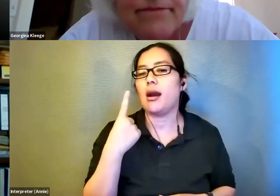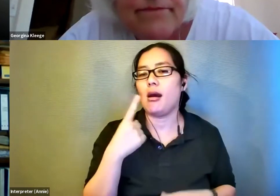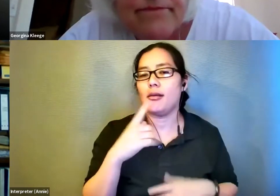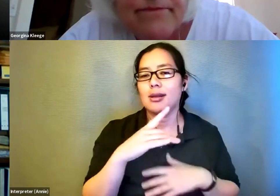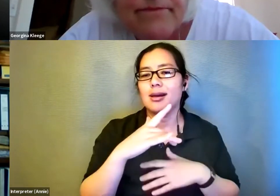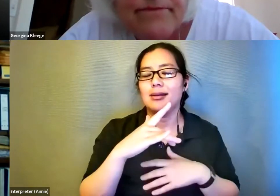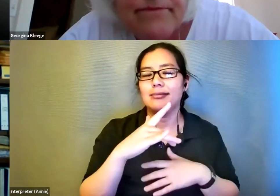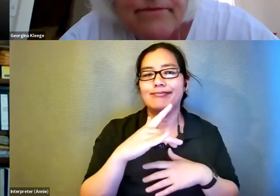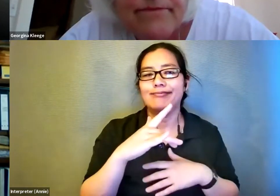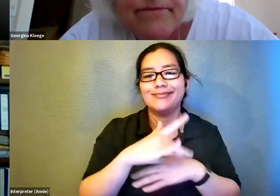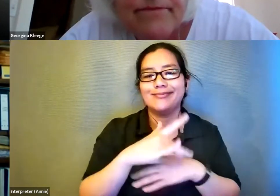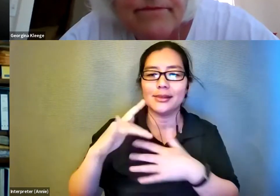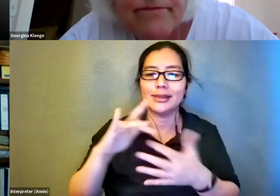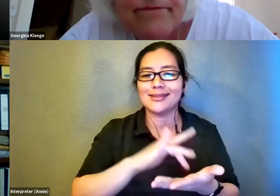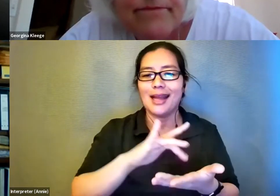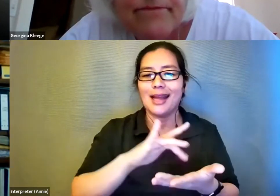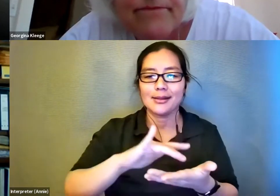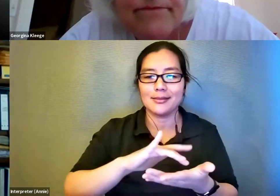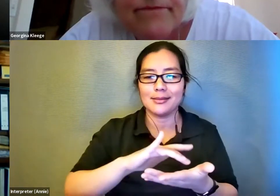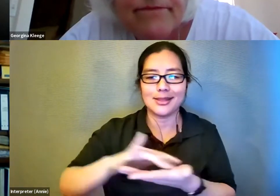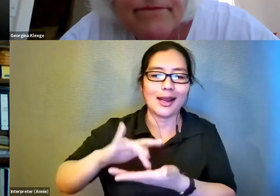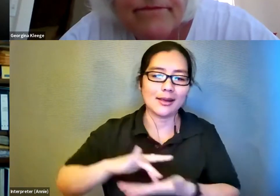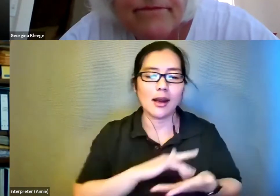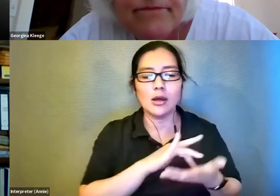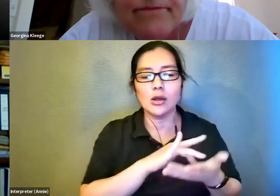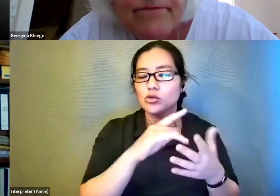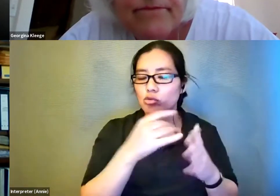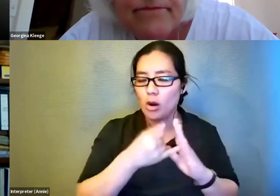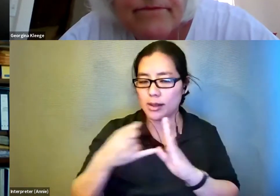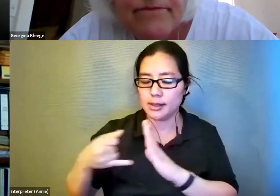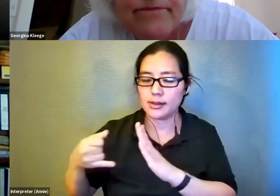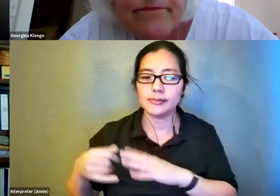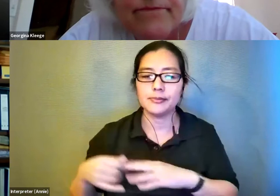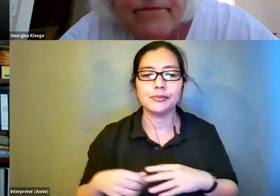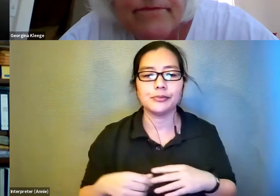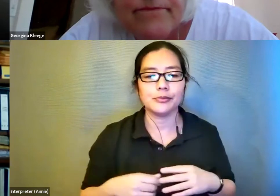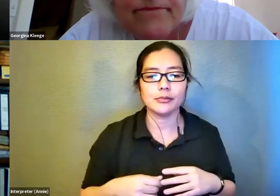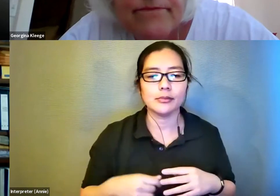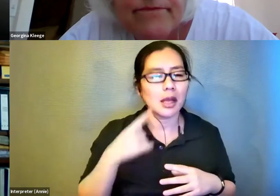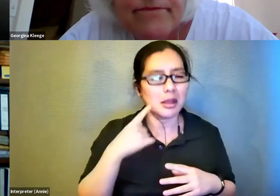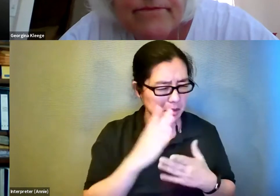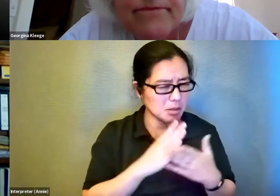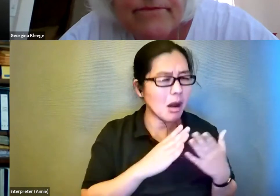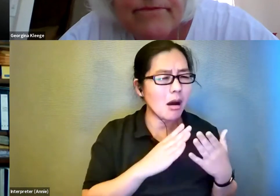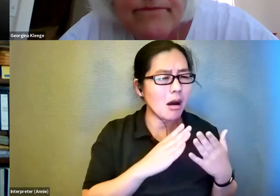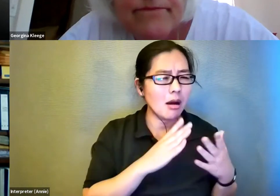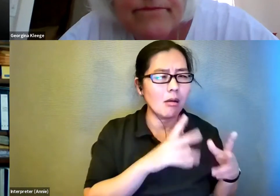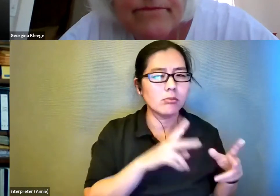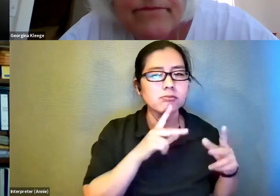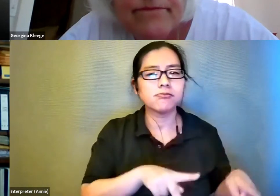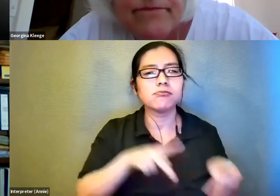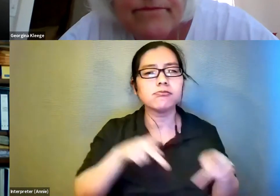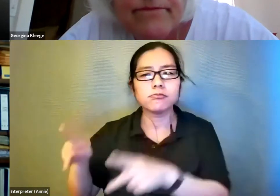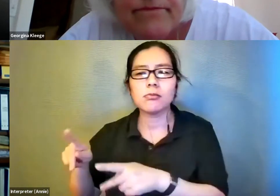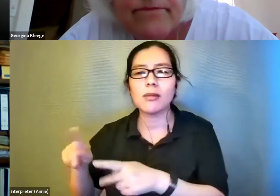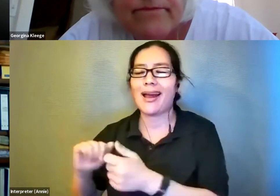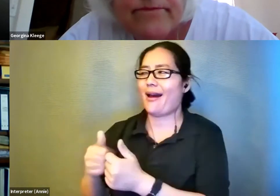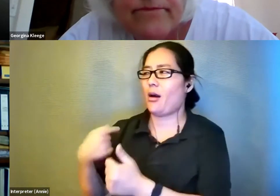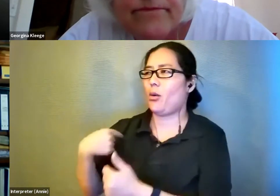And I think that some of these have, might have equivalent with the way we also experience, we